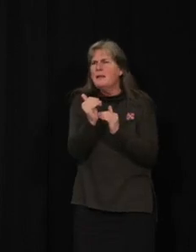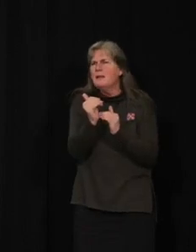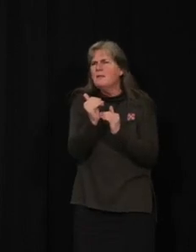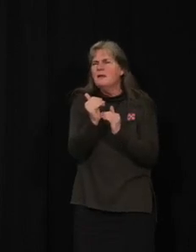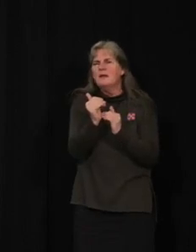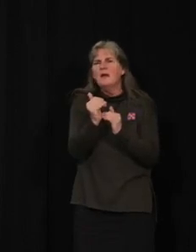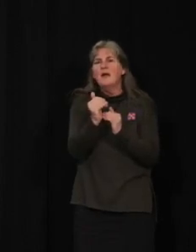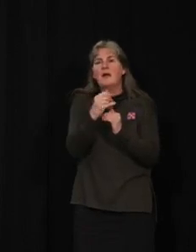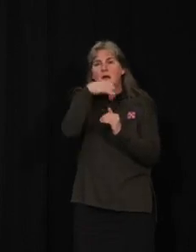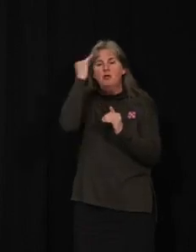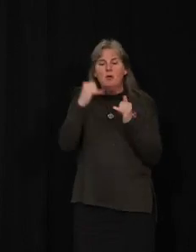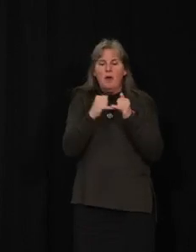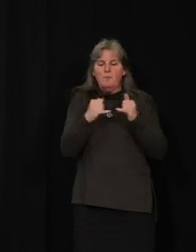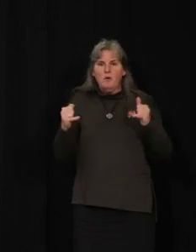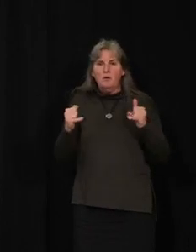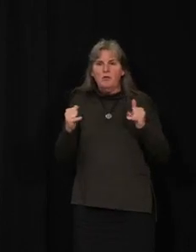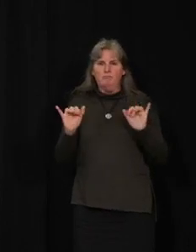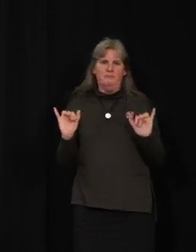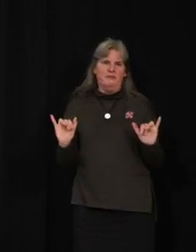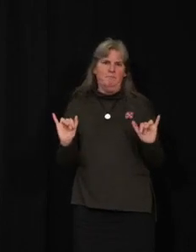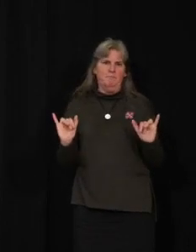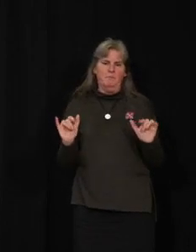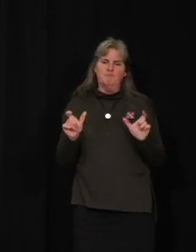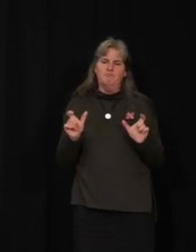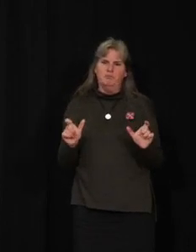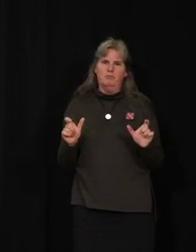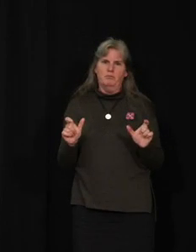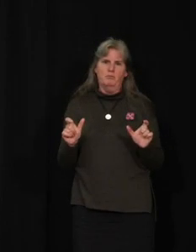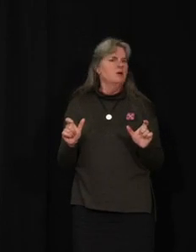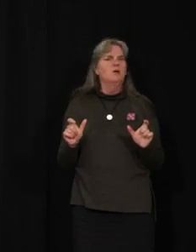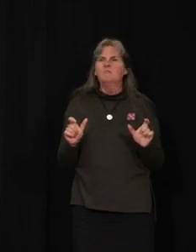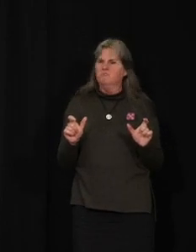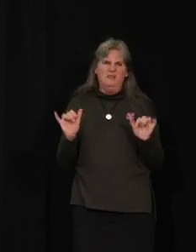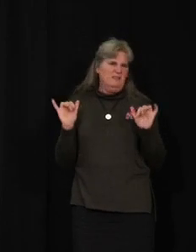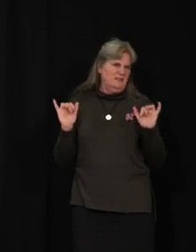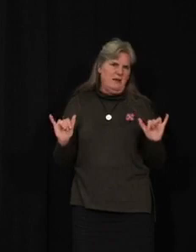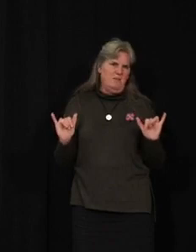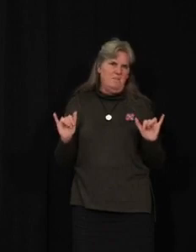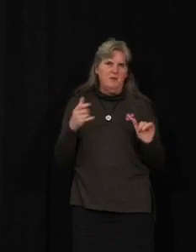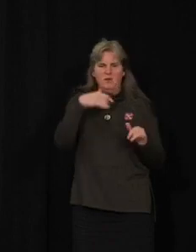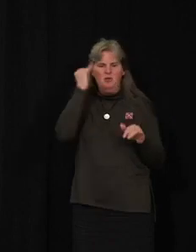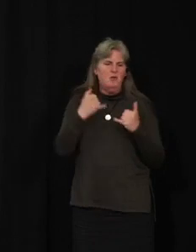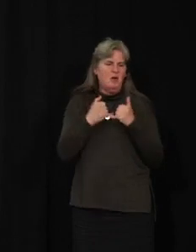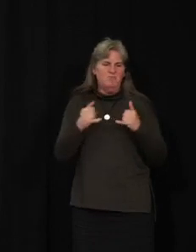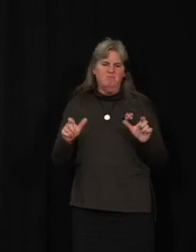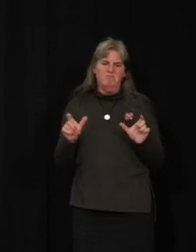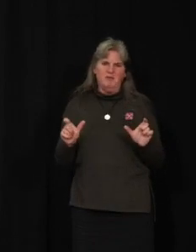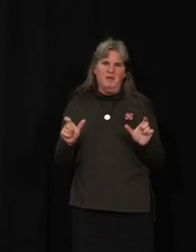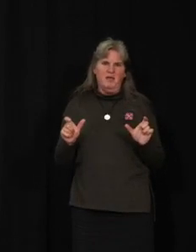later phases. Even if we begin relaxing health measures and reopening society,